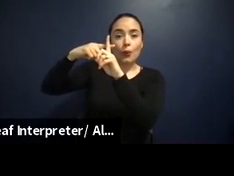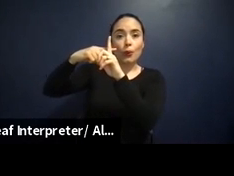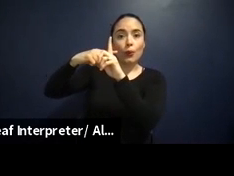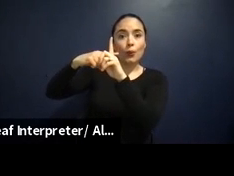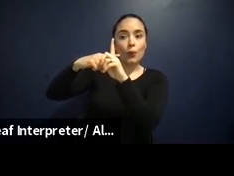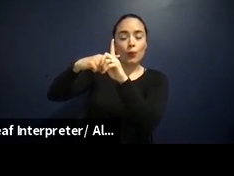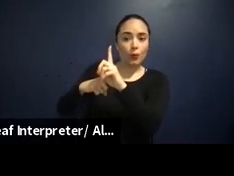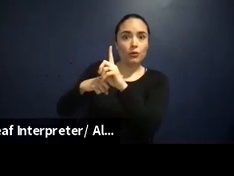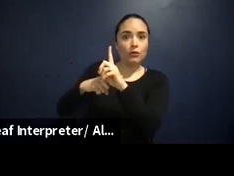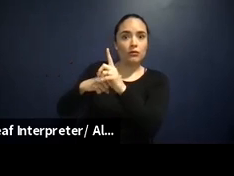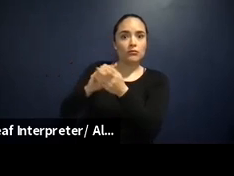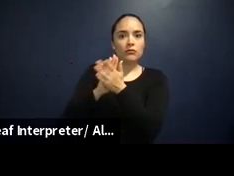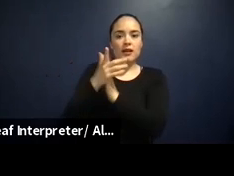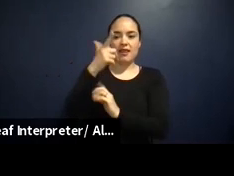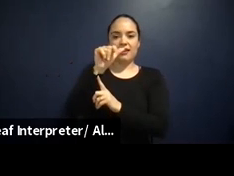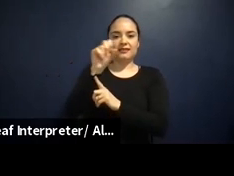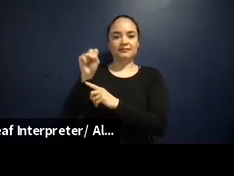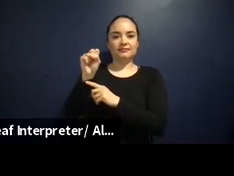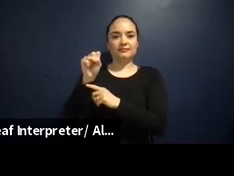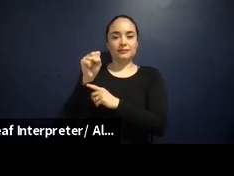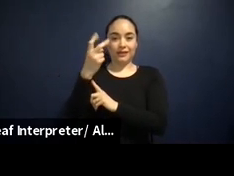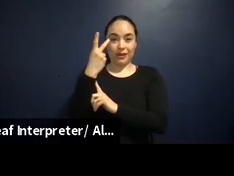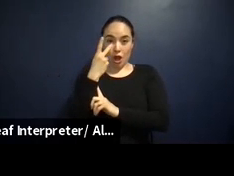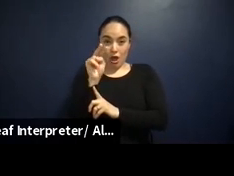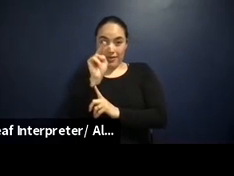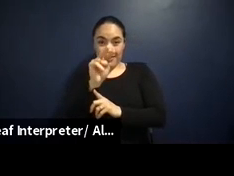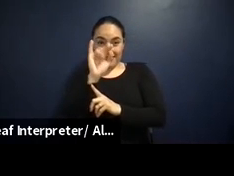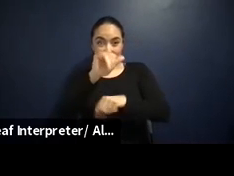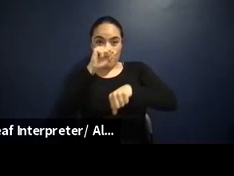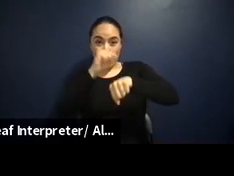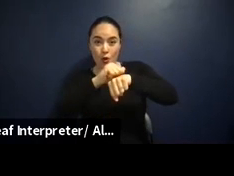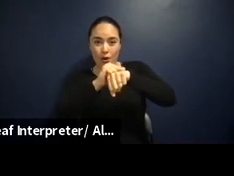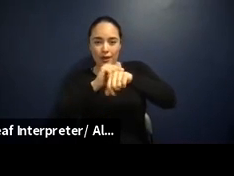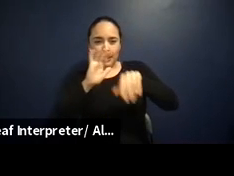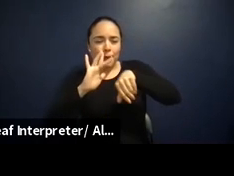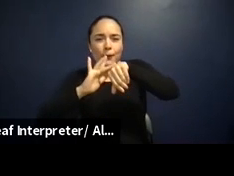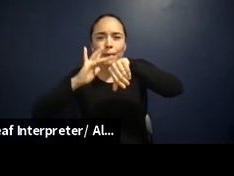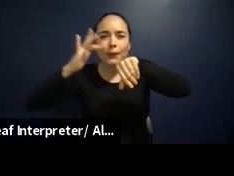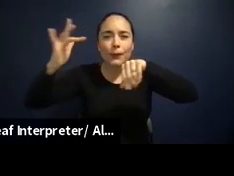that shell kind of feature that has on there is called conchoidal fracture, and that would be the